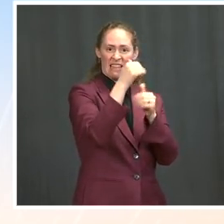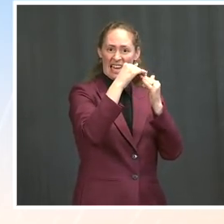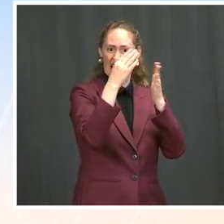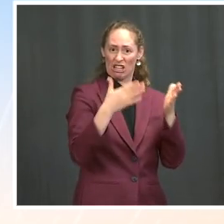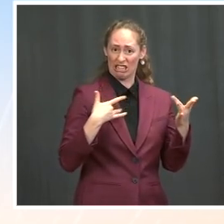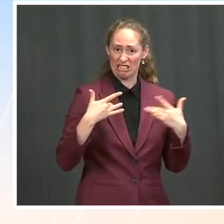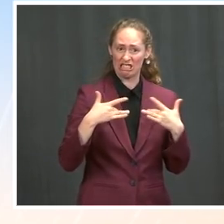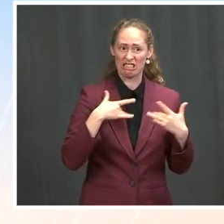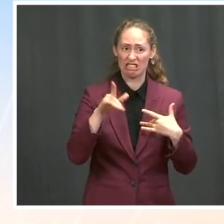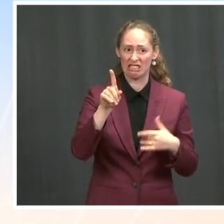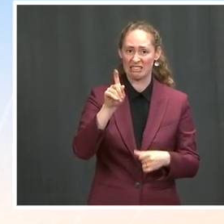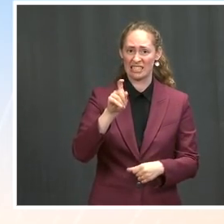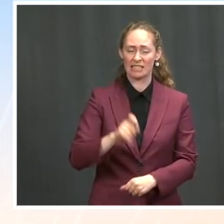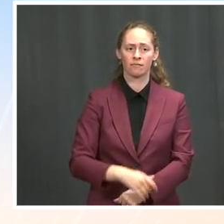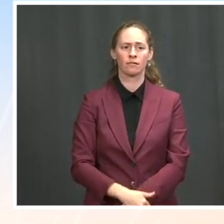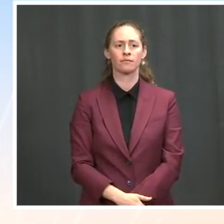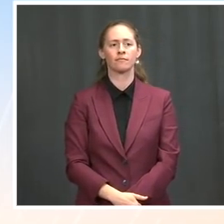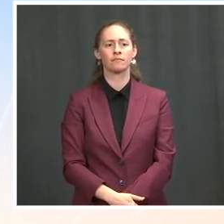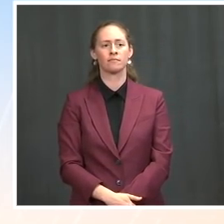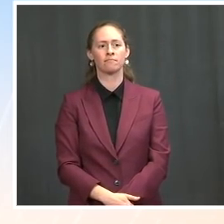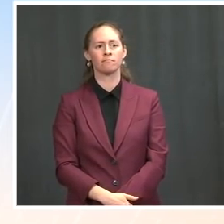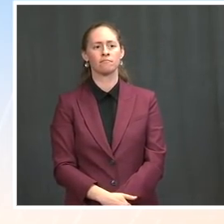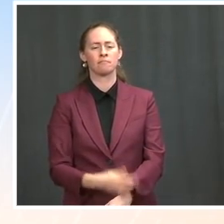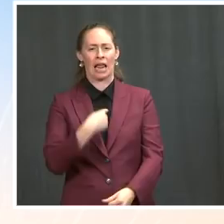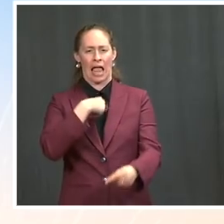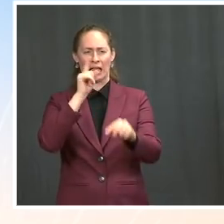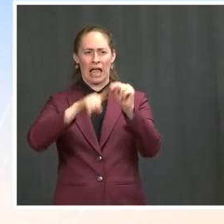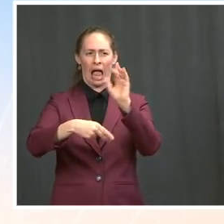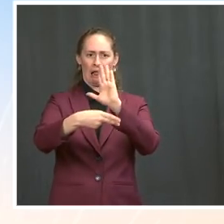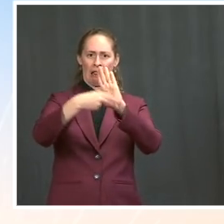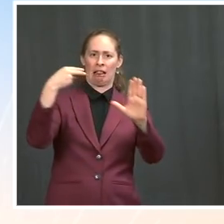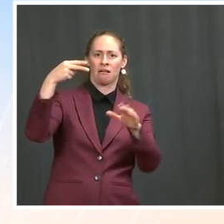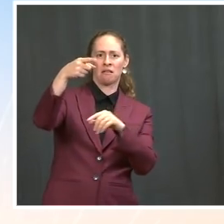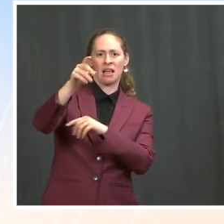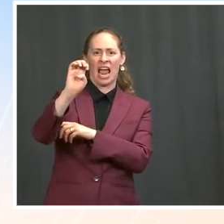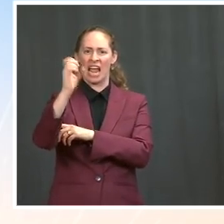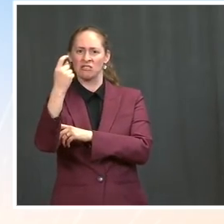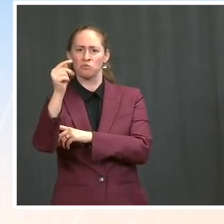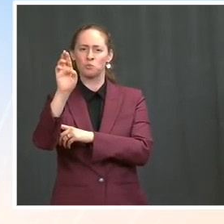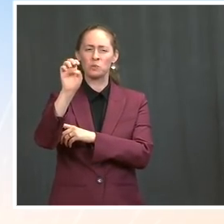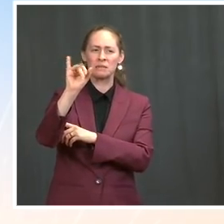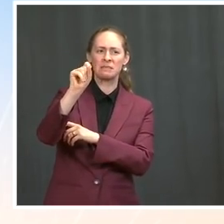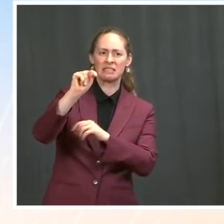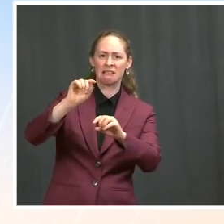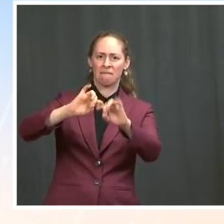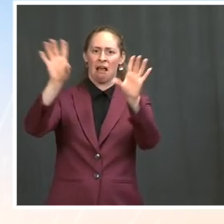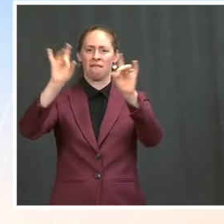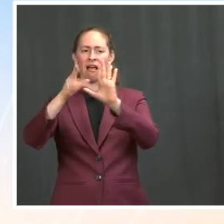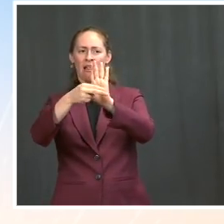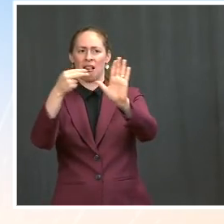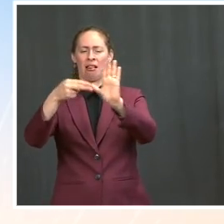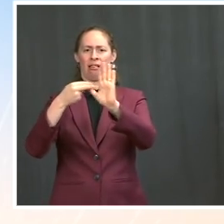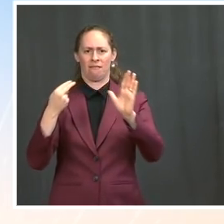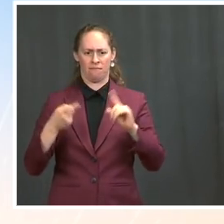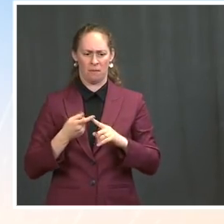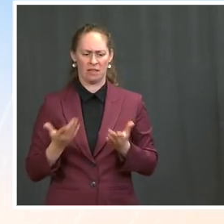"domestic violent extremists" officially from here. I think we have certainly seen problematic revetoric -- rhetorics: followers of QAnon